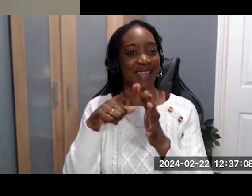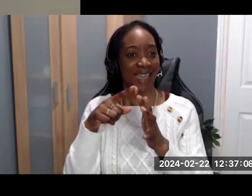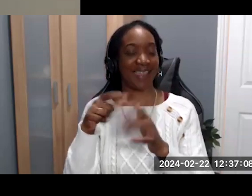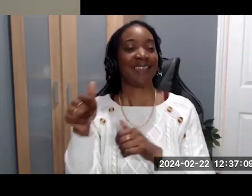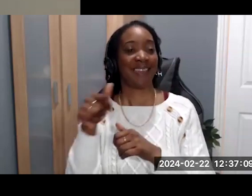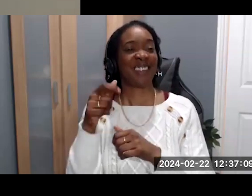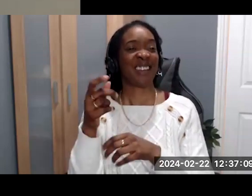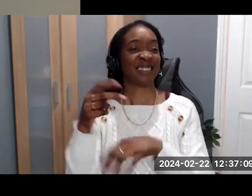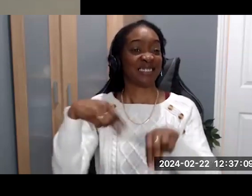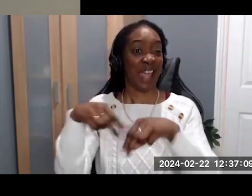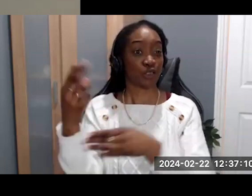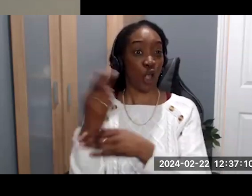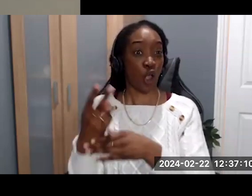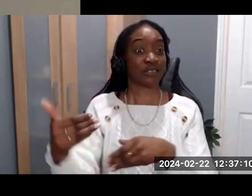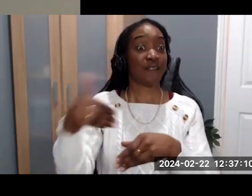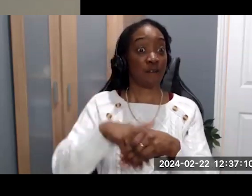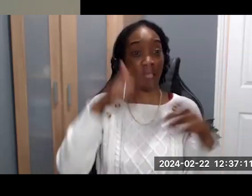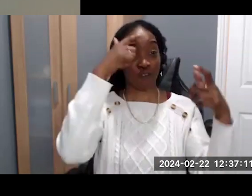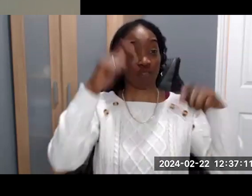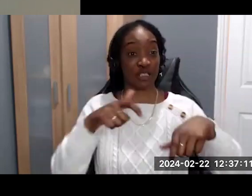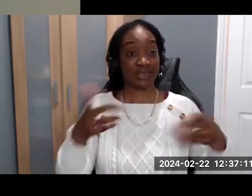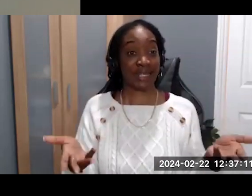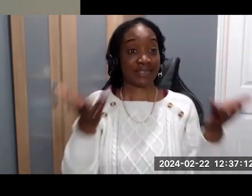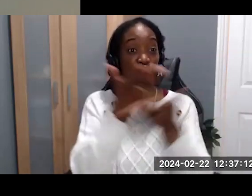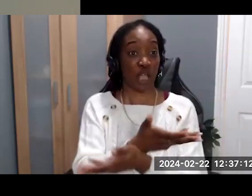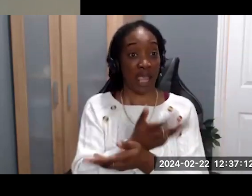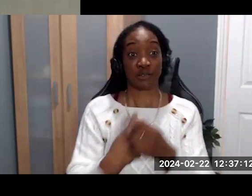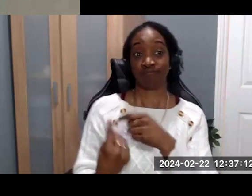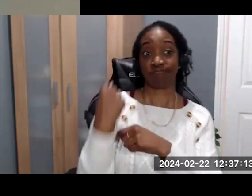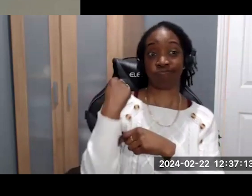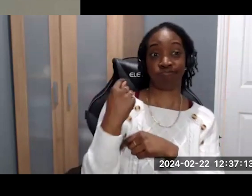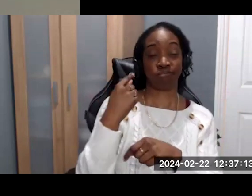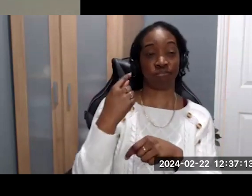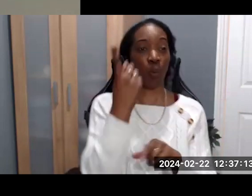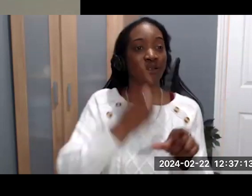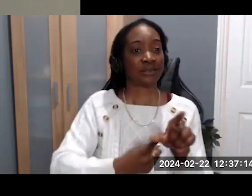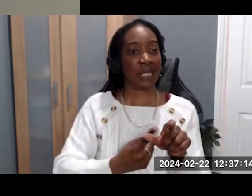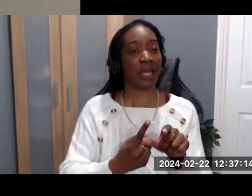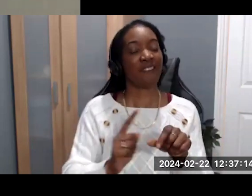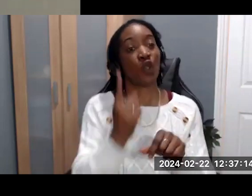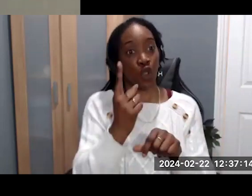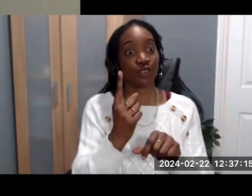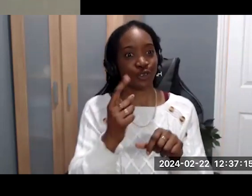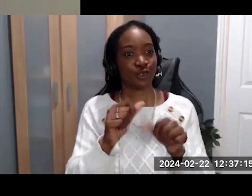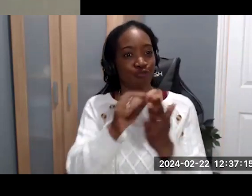involved in the residency Exchange program in year one um and who is also acting as an